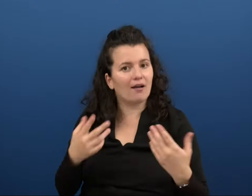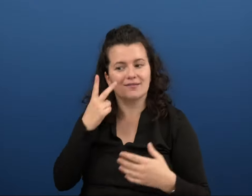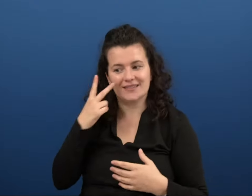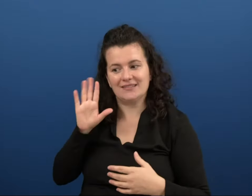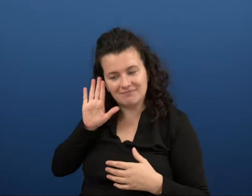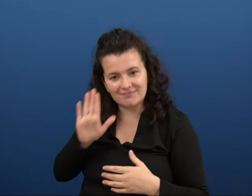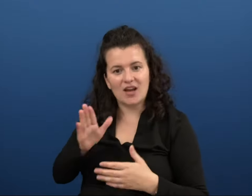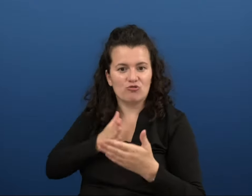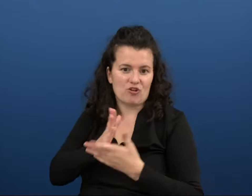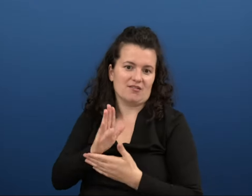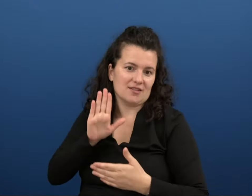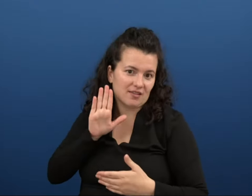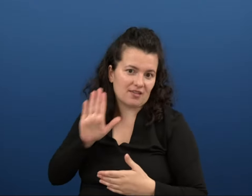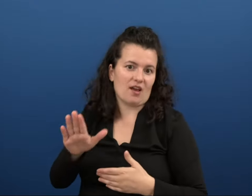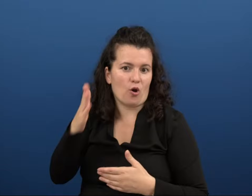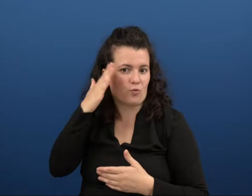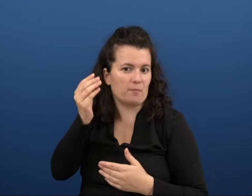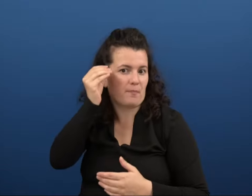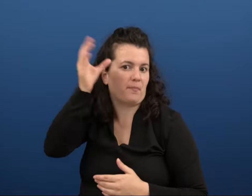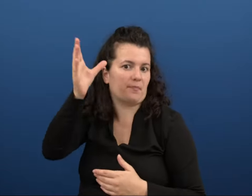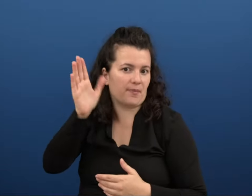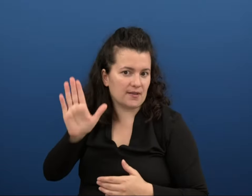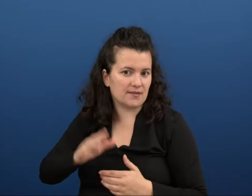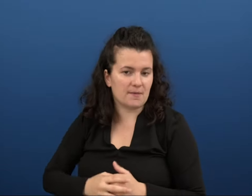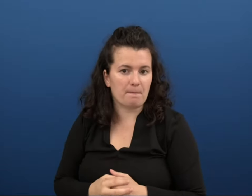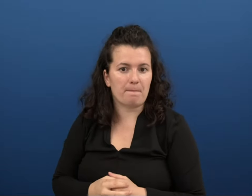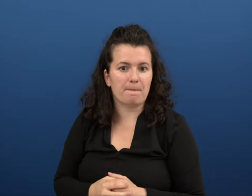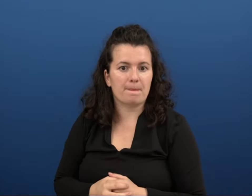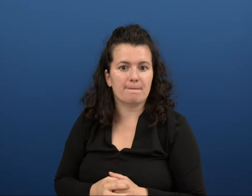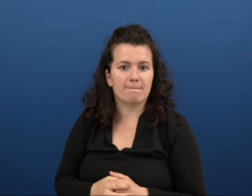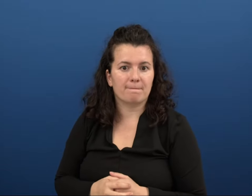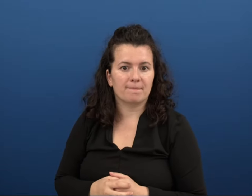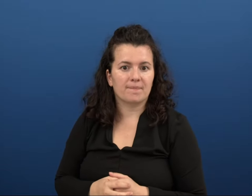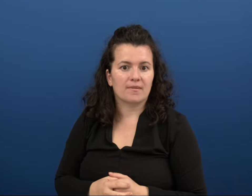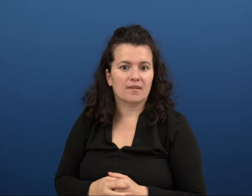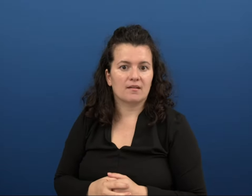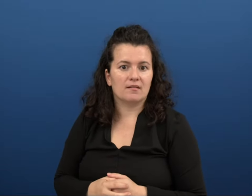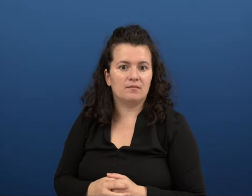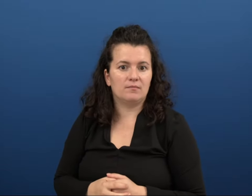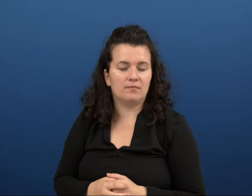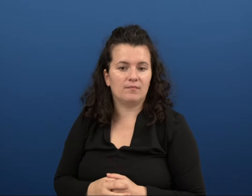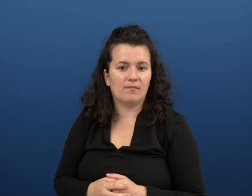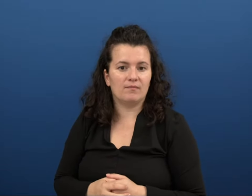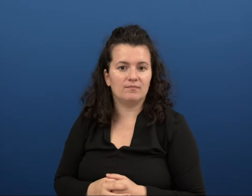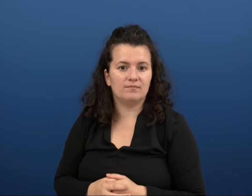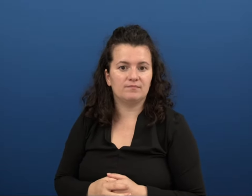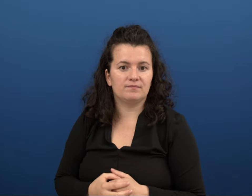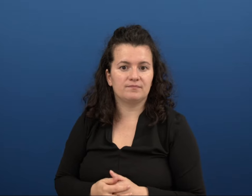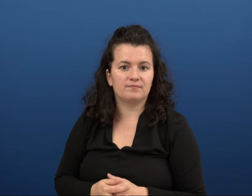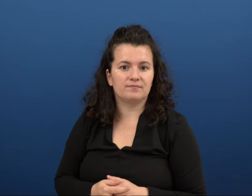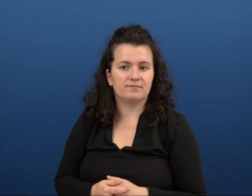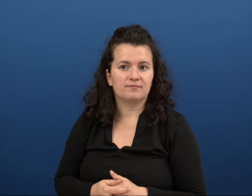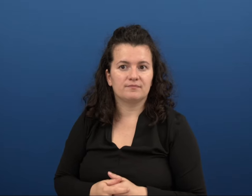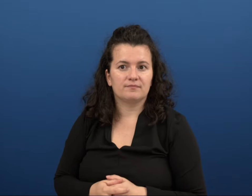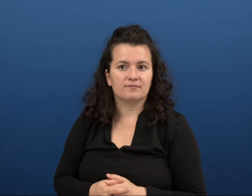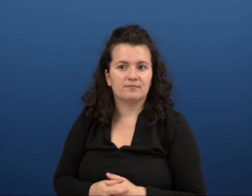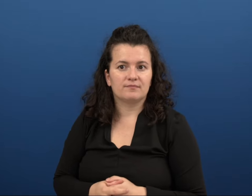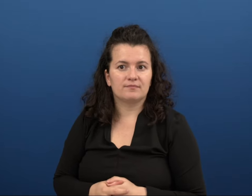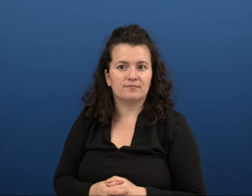of, you know, CBS negotiation, which not only includes, you know, people. I work as a disability